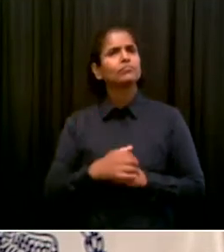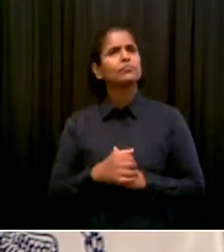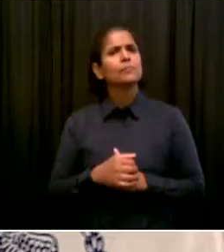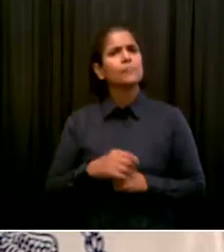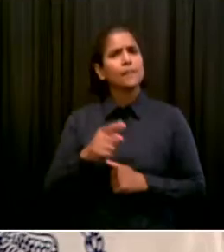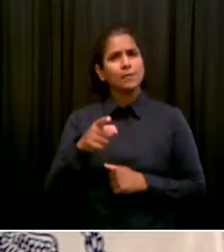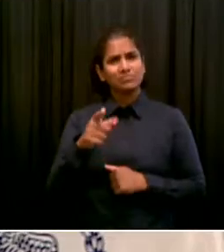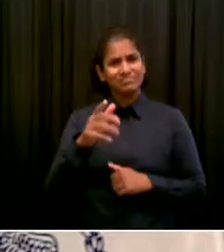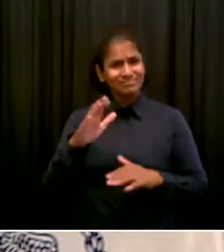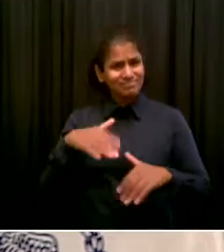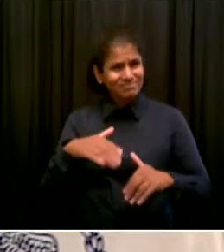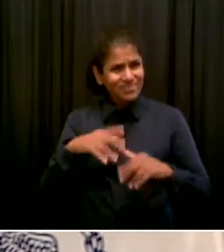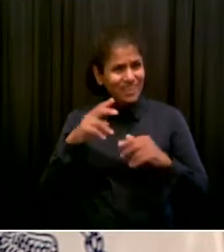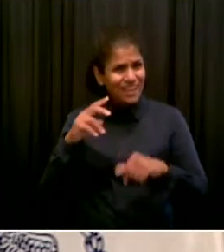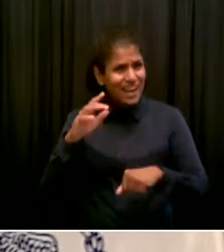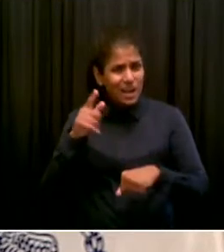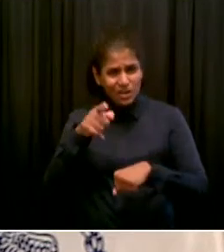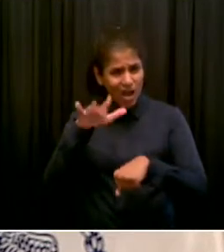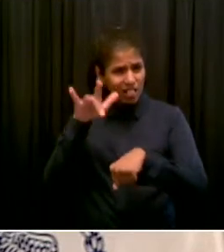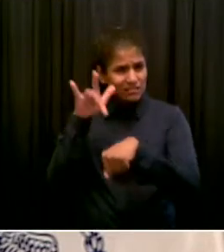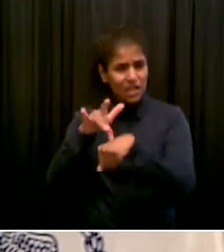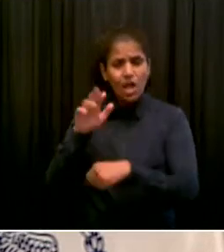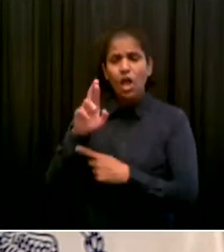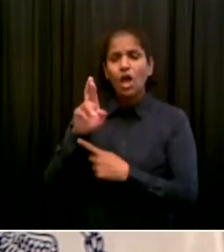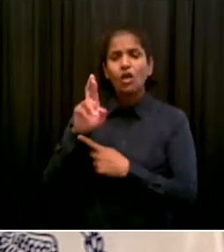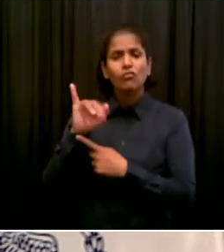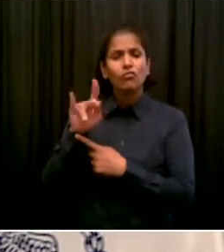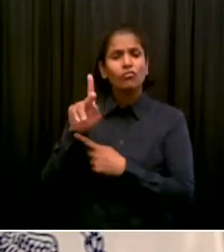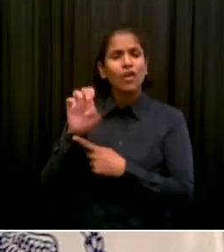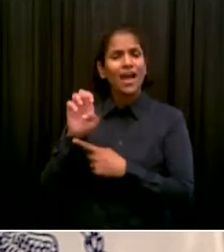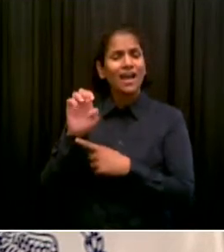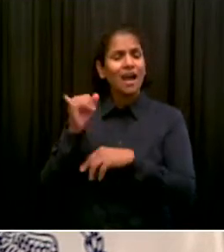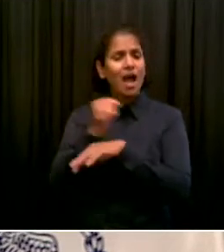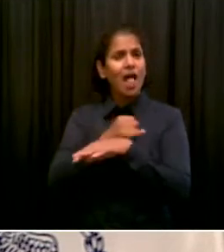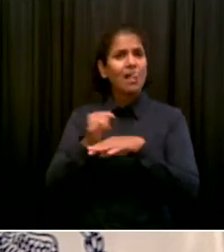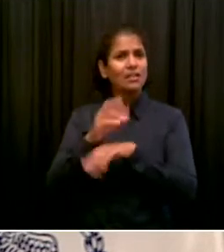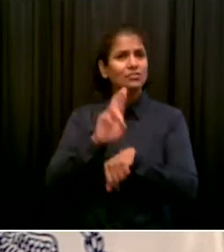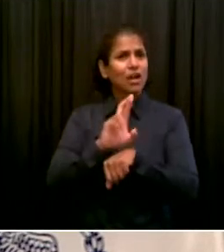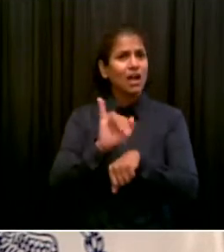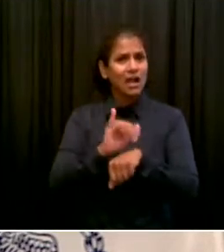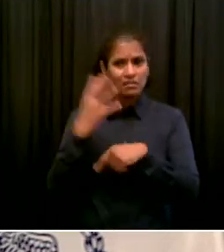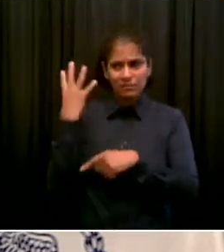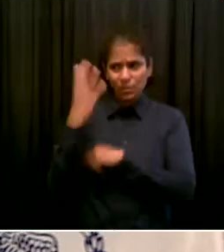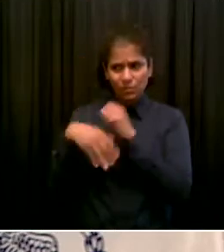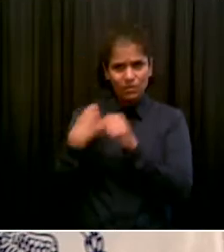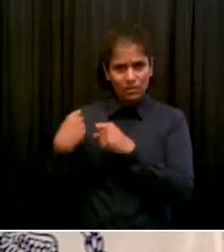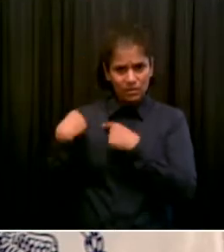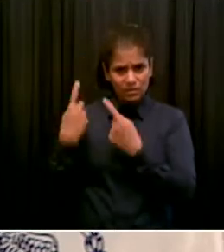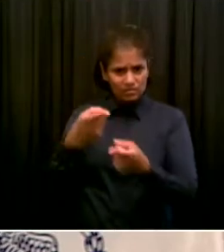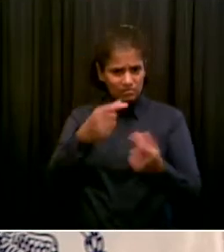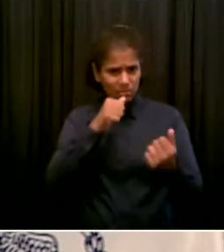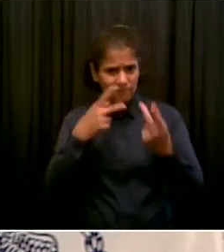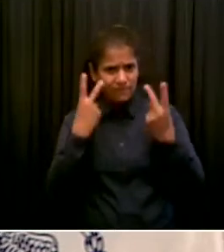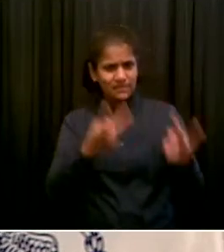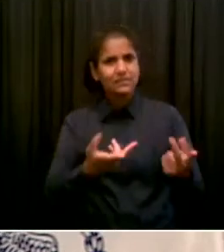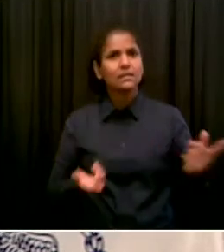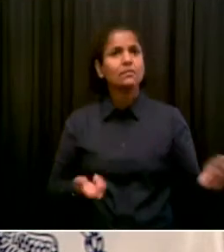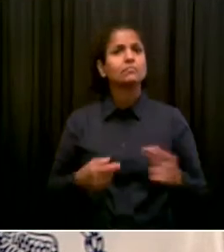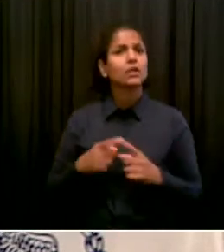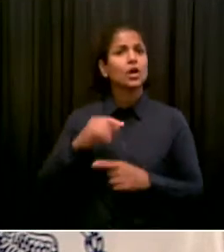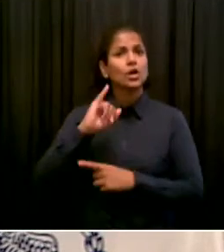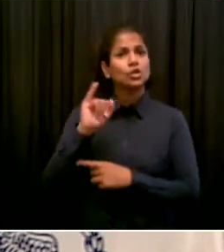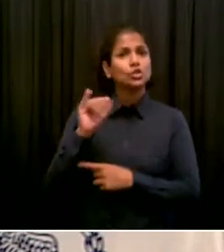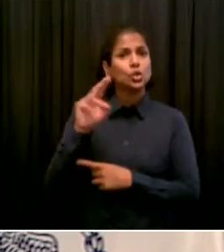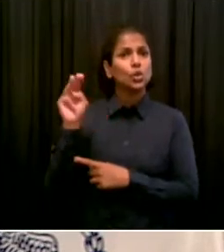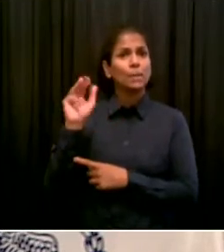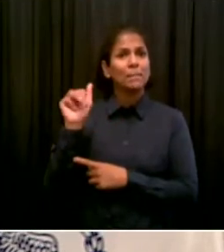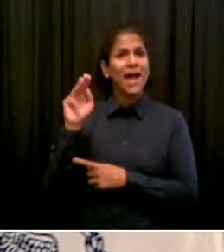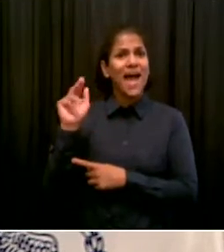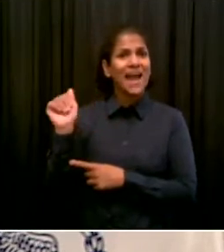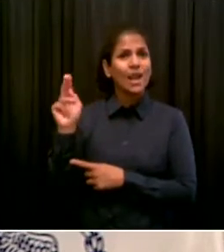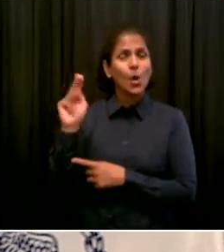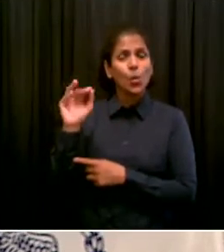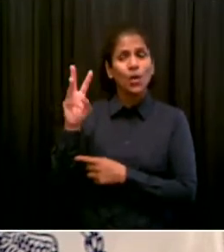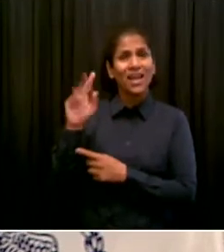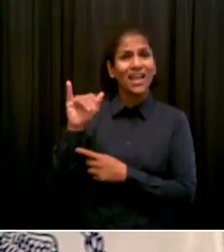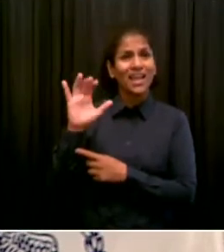NEXT, WE HAVE EMMA FOMR THE